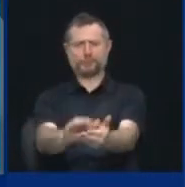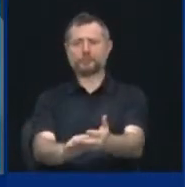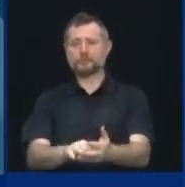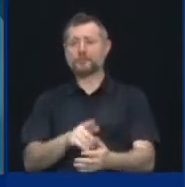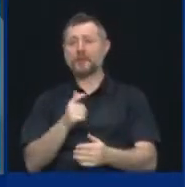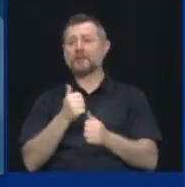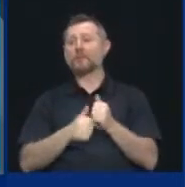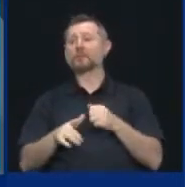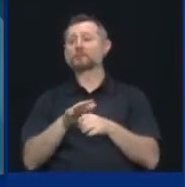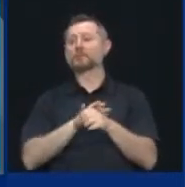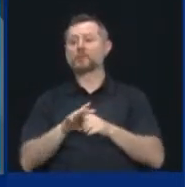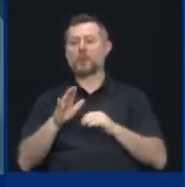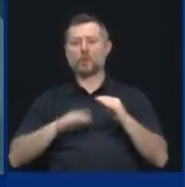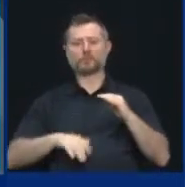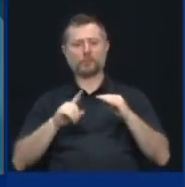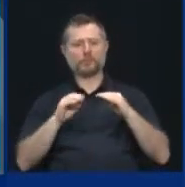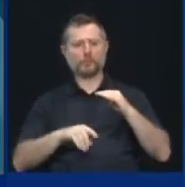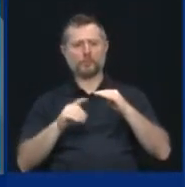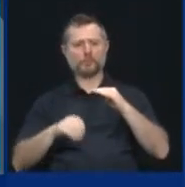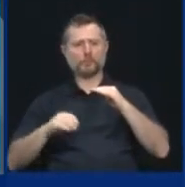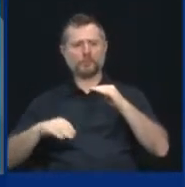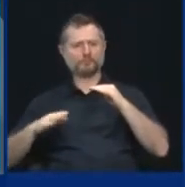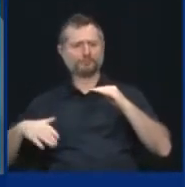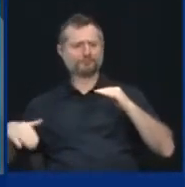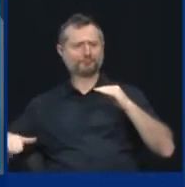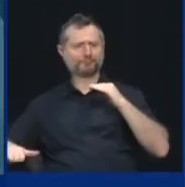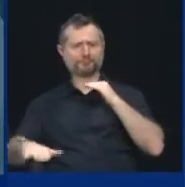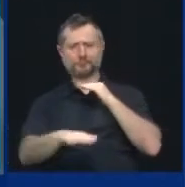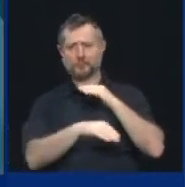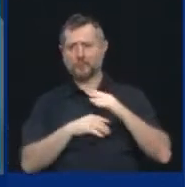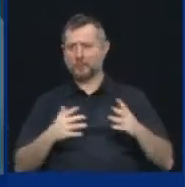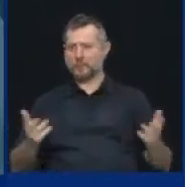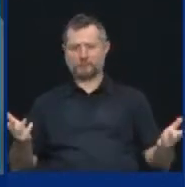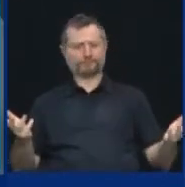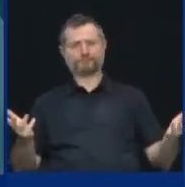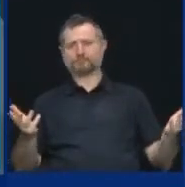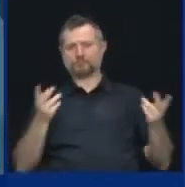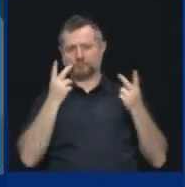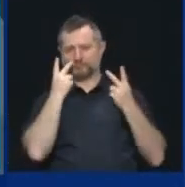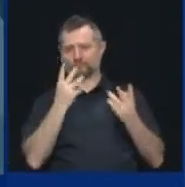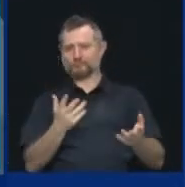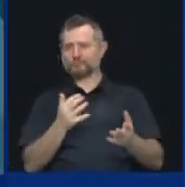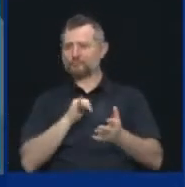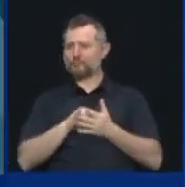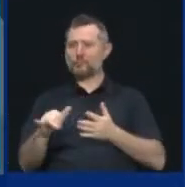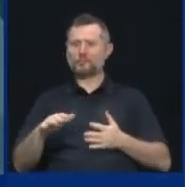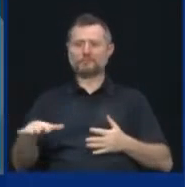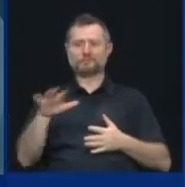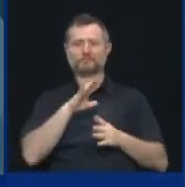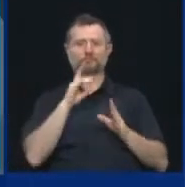10 A STRAIT GHDAYS OF RECORD LOW POSITIVITY, EVERY REGION IS